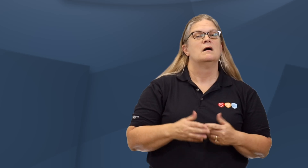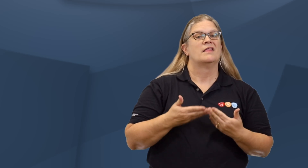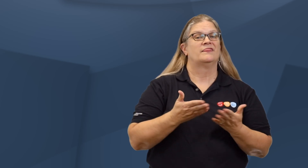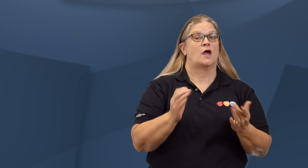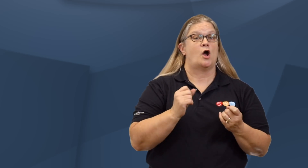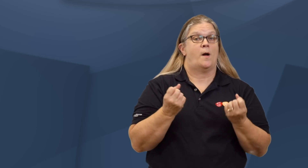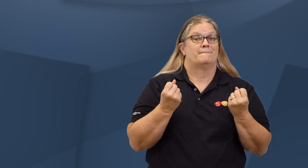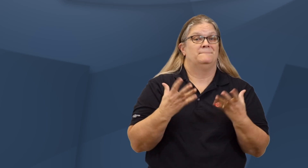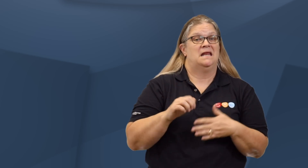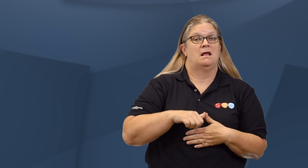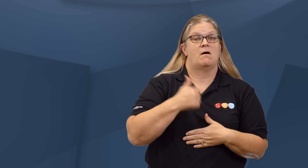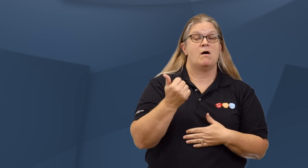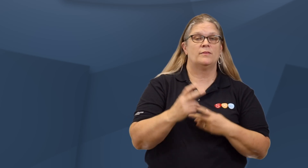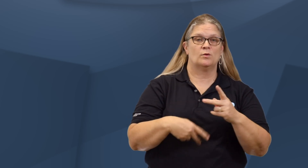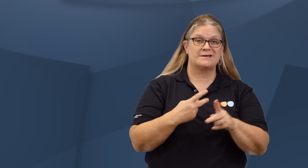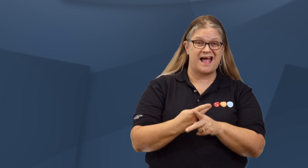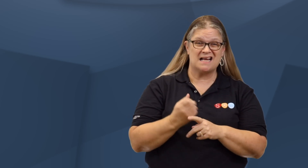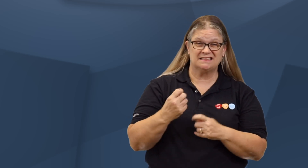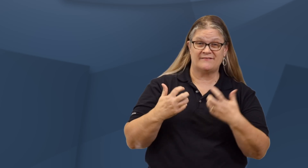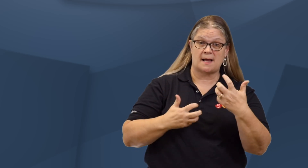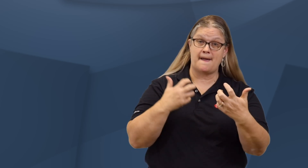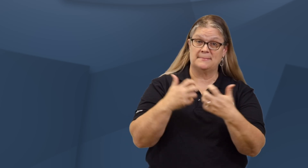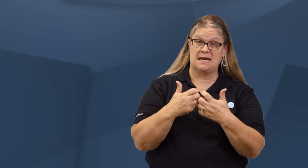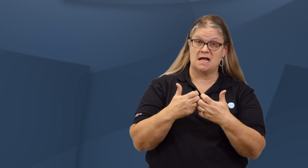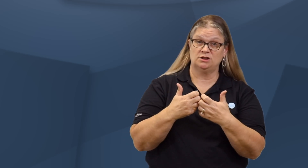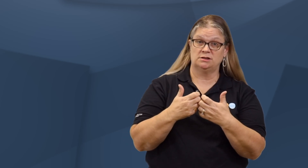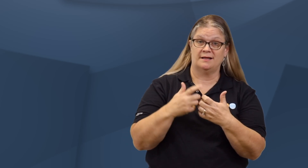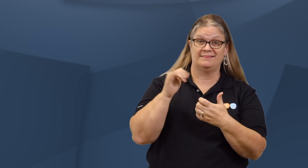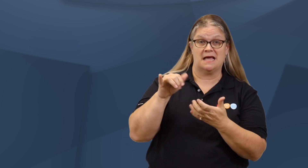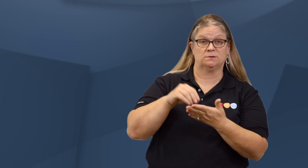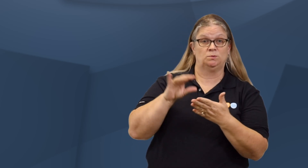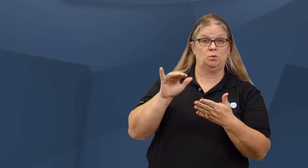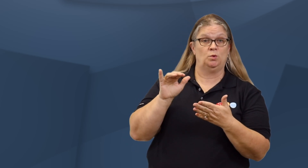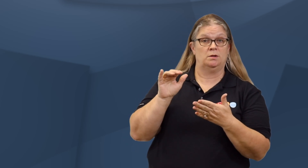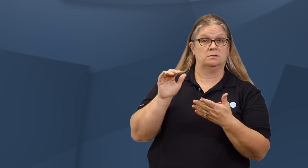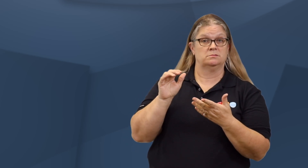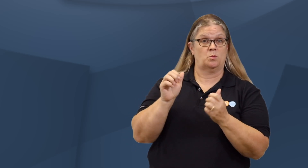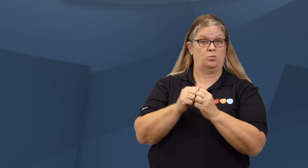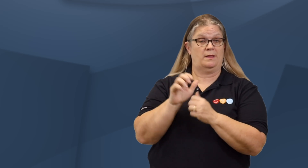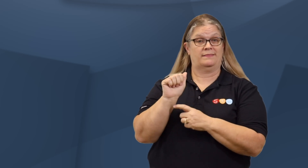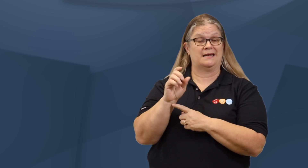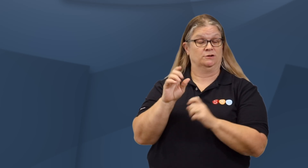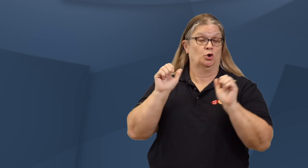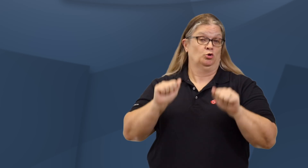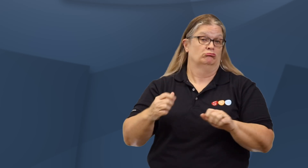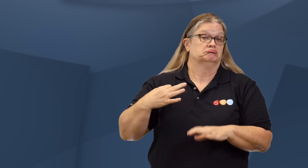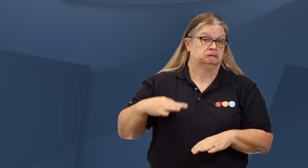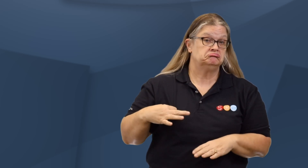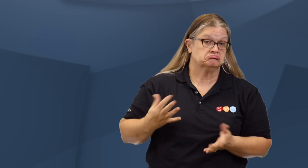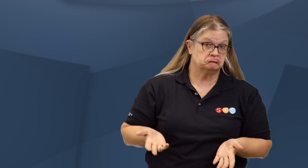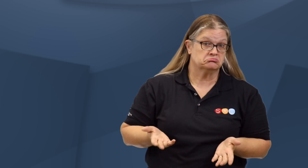There are many other types of accommodations that students with ADHD could benefit from.